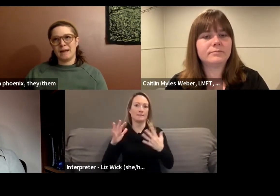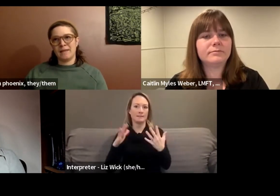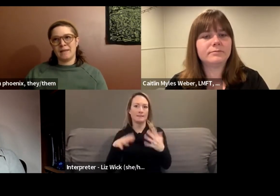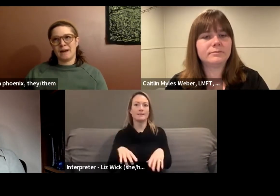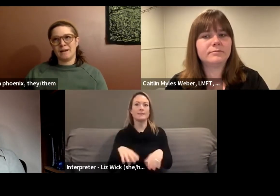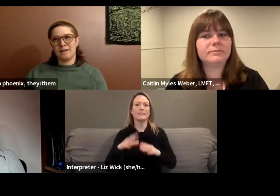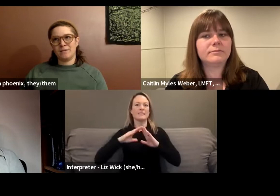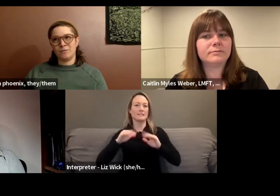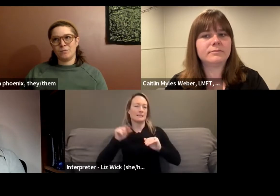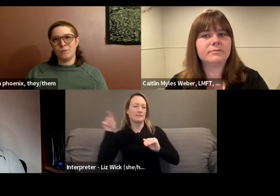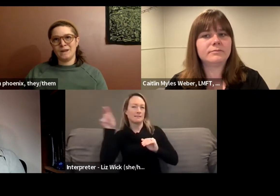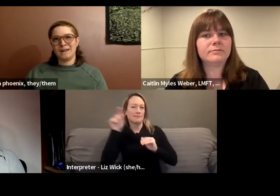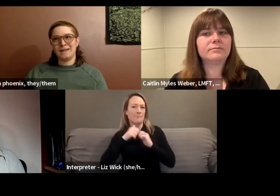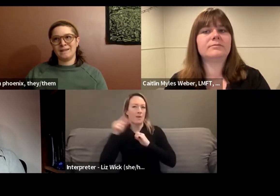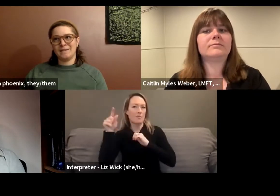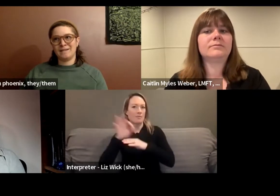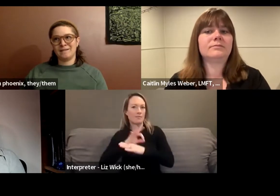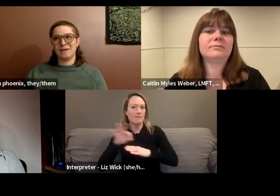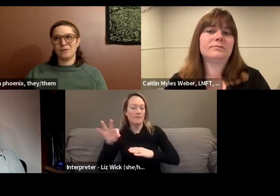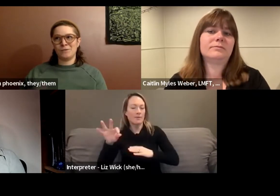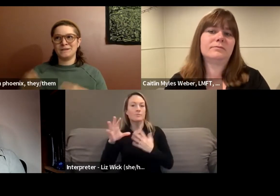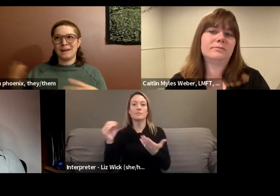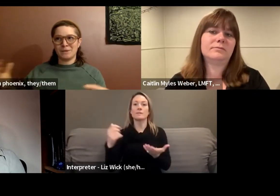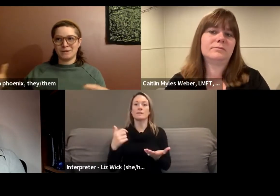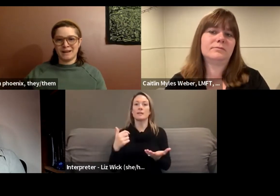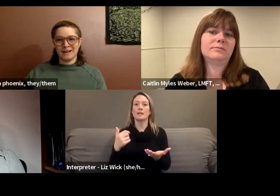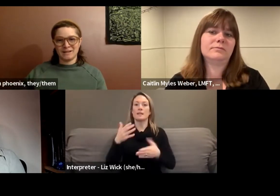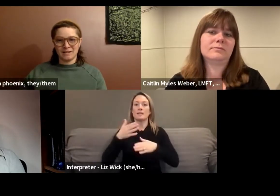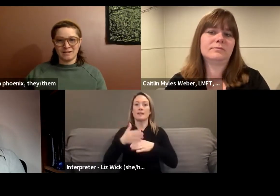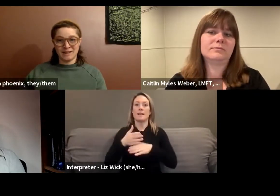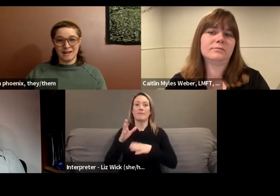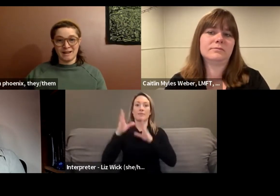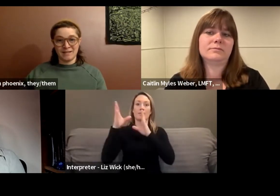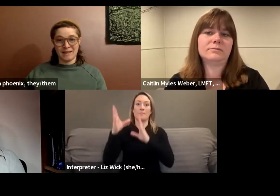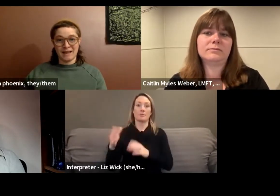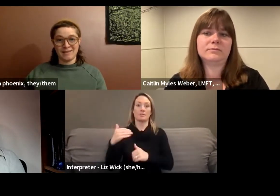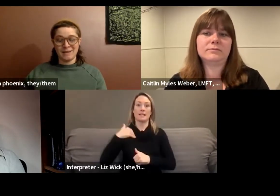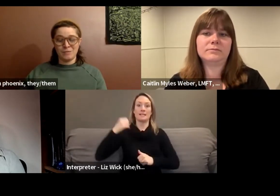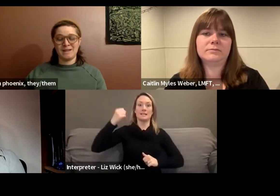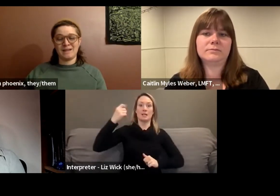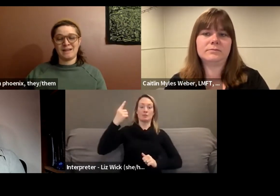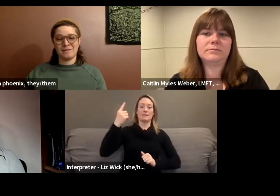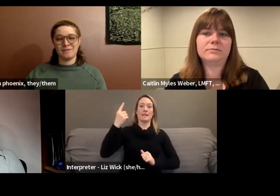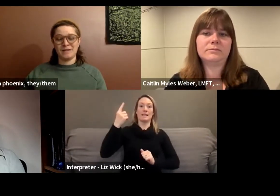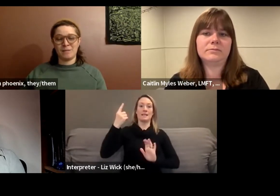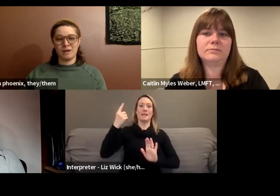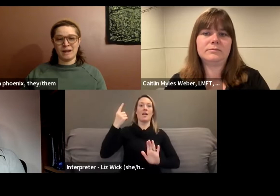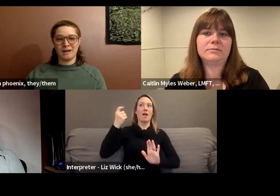and that we can... You know, once that person has an understanding of that, then we can kind of collaborate